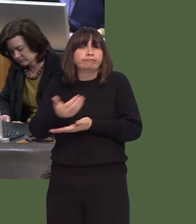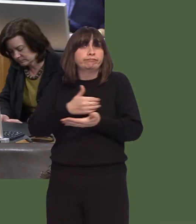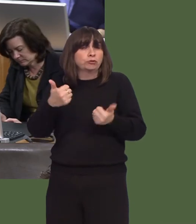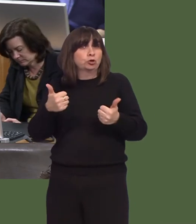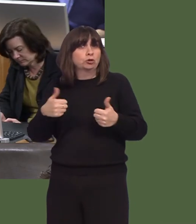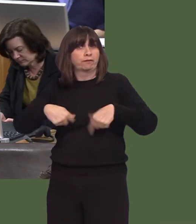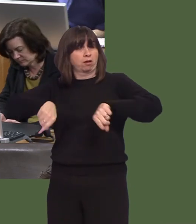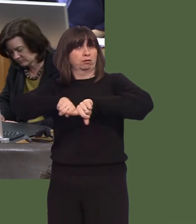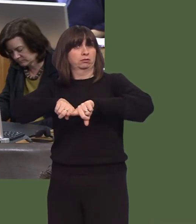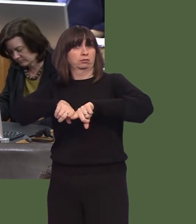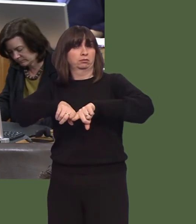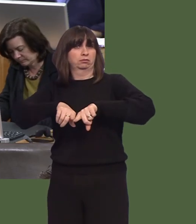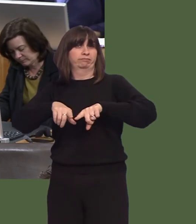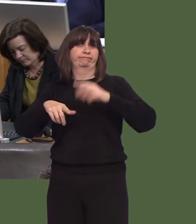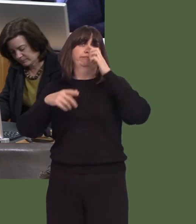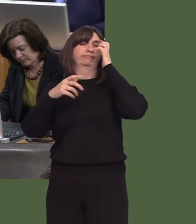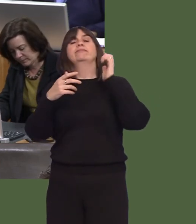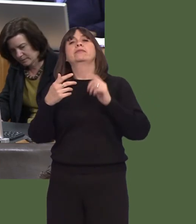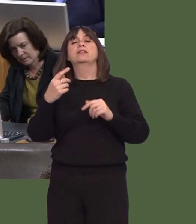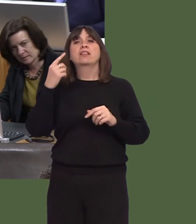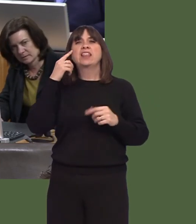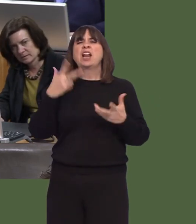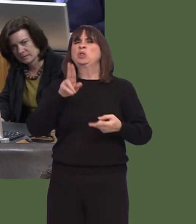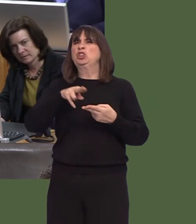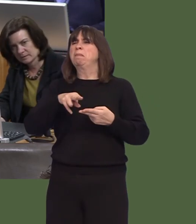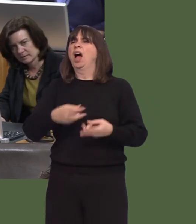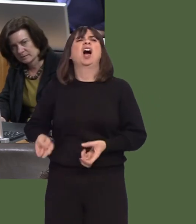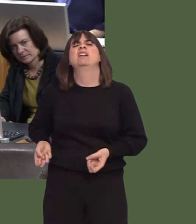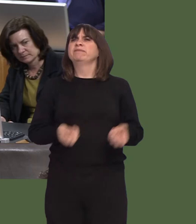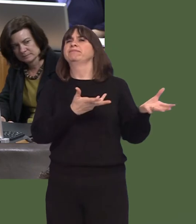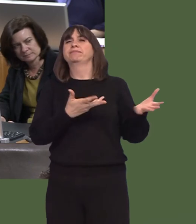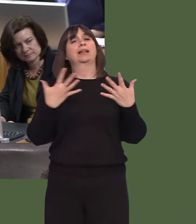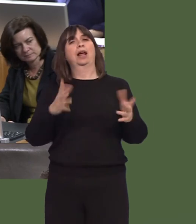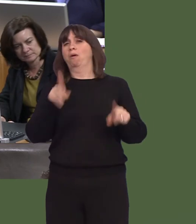because it's no longer the case that there is a cheap alternative that makes it difficult for the business model to work.